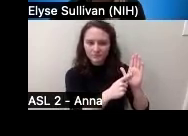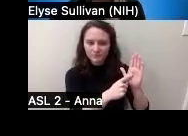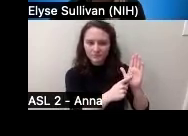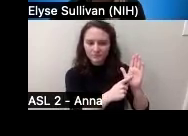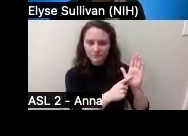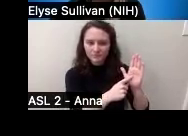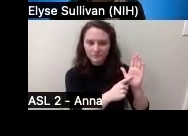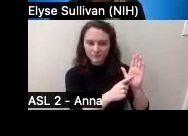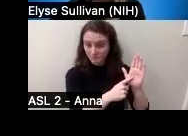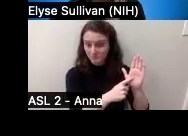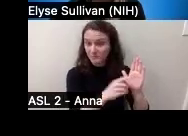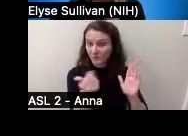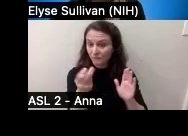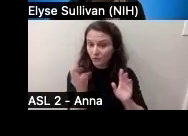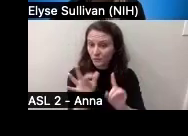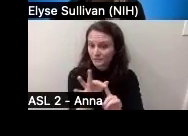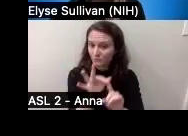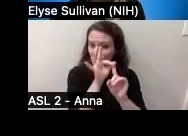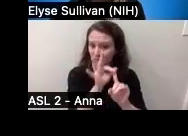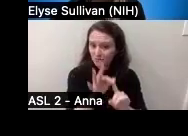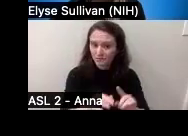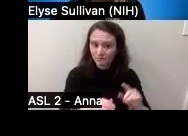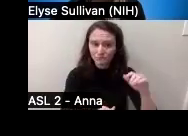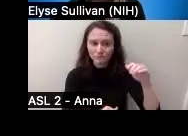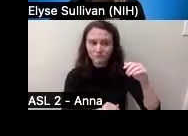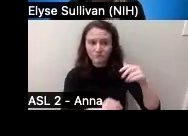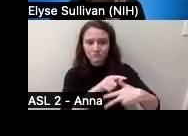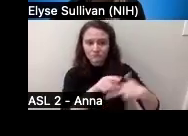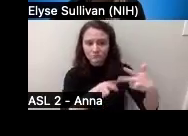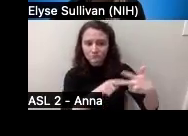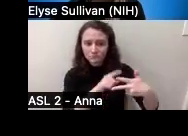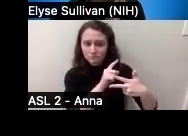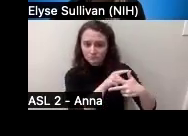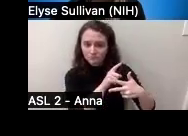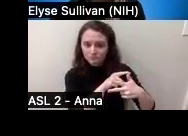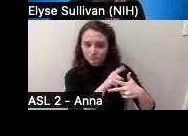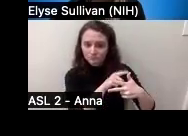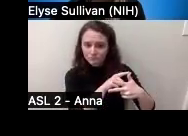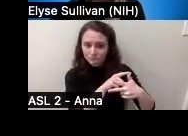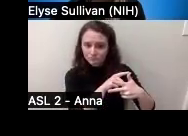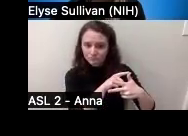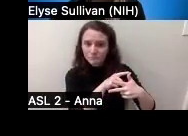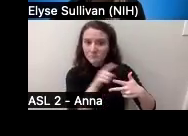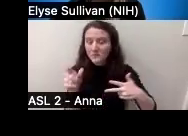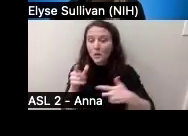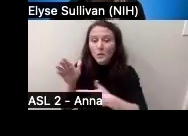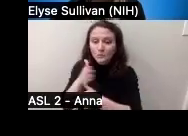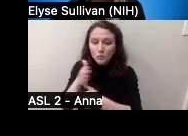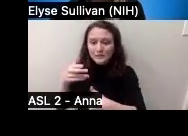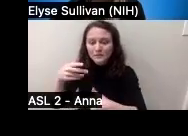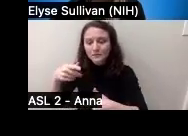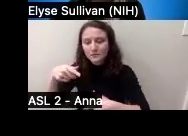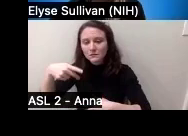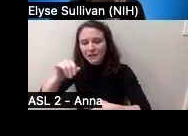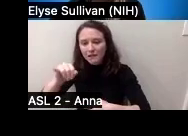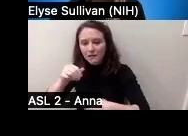There's a couple exceptions, though. If the PI has received another NIH award in the meantime in between getting the submission